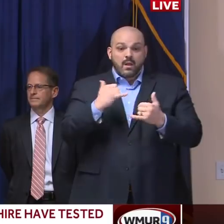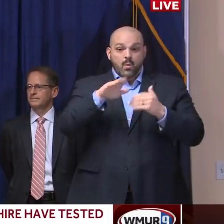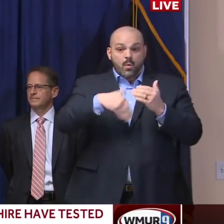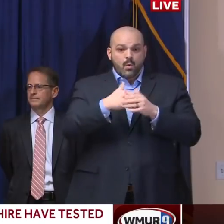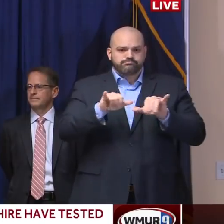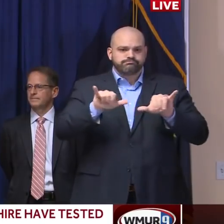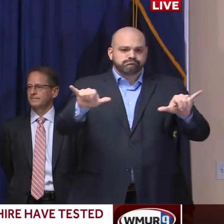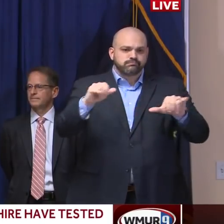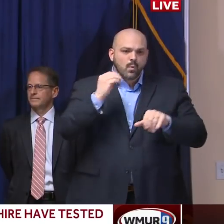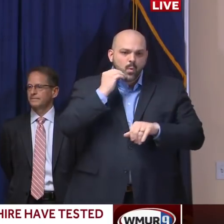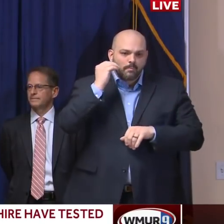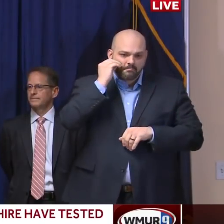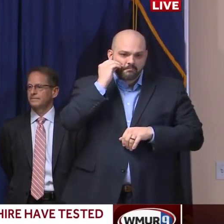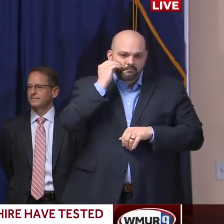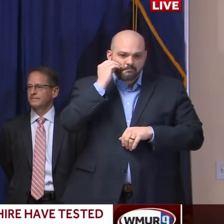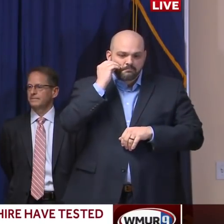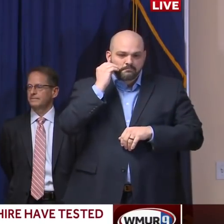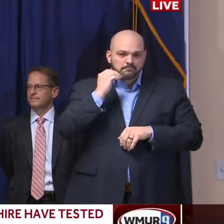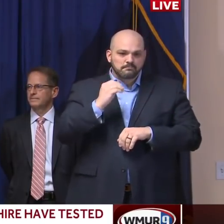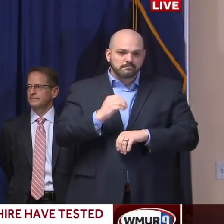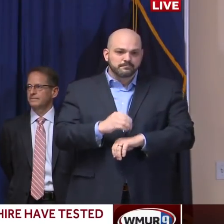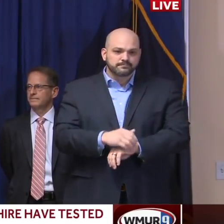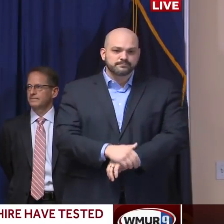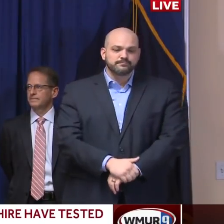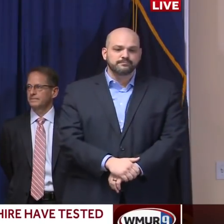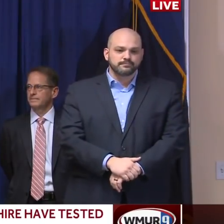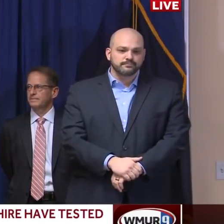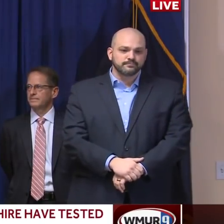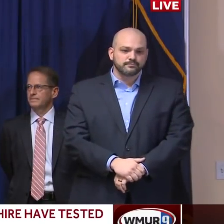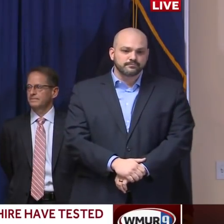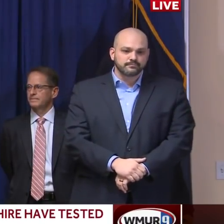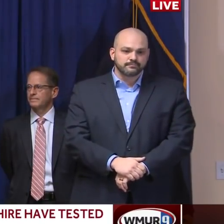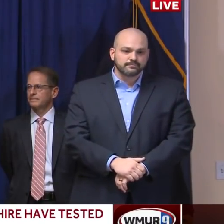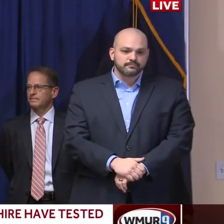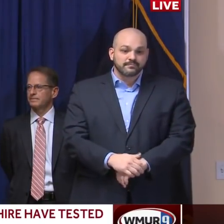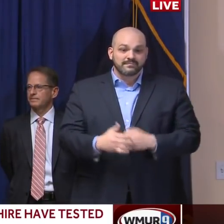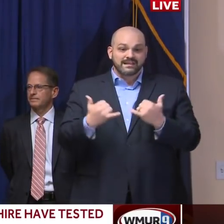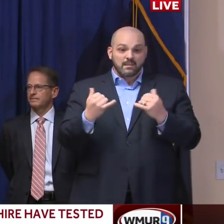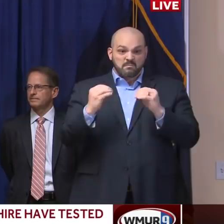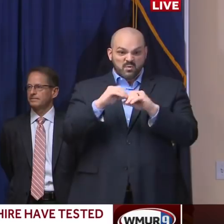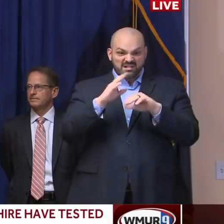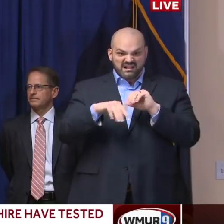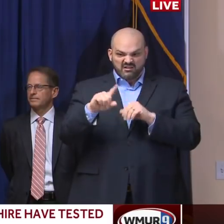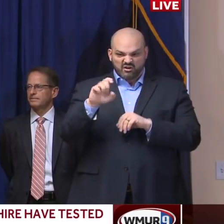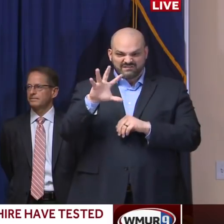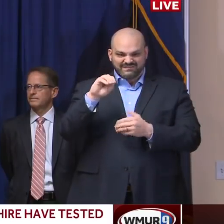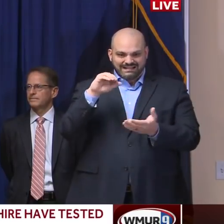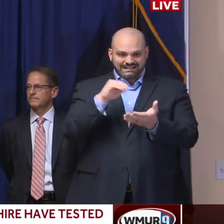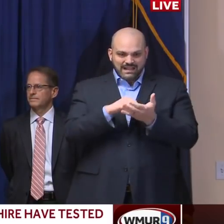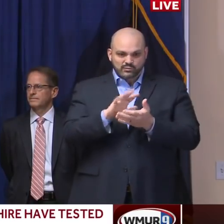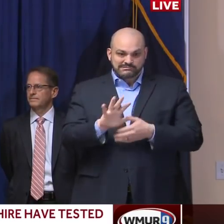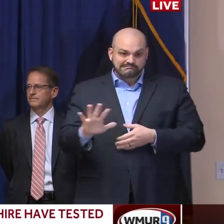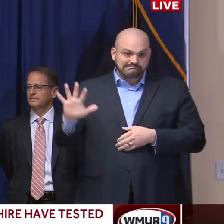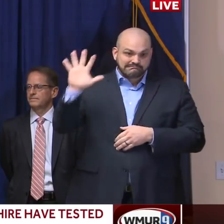NONE OF THESE INDIVIDUALS ARE HOSPITALIZED. THEY ARE ALL AT HOME WITH MORE MILD ILLNESS.